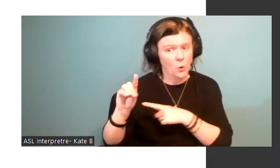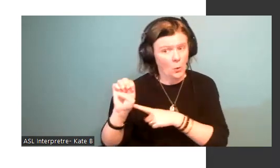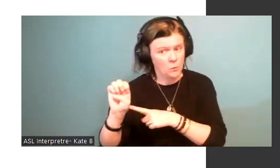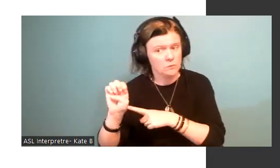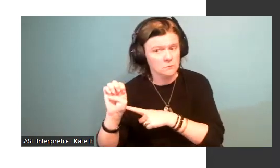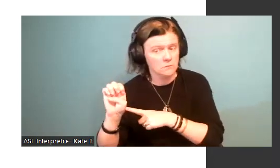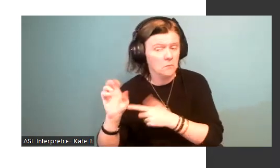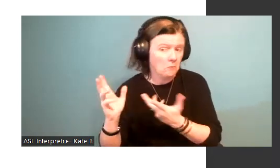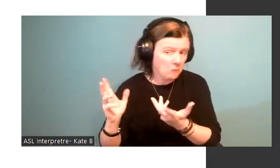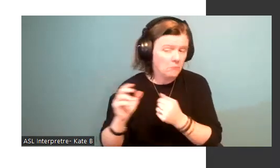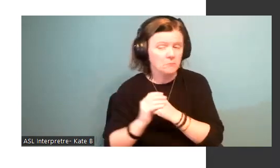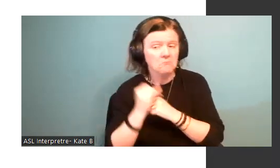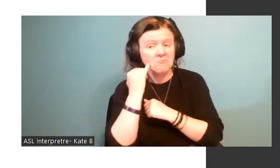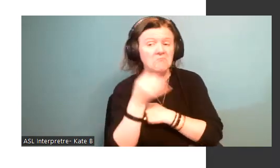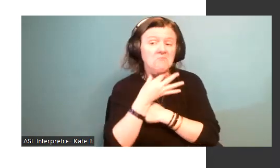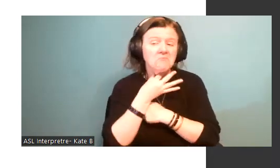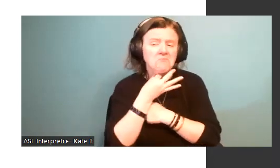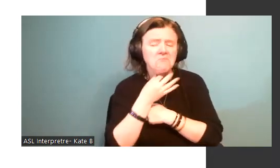Deque has a simplified version and it gives a decent